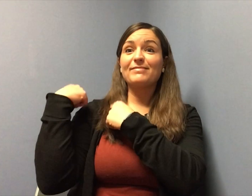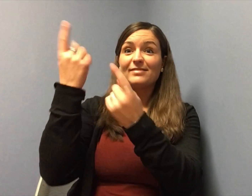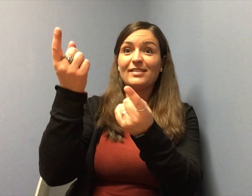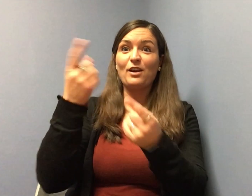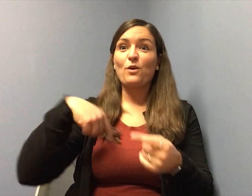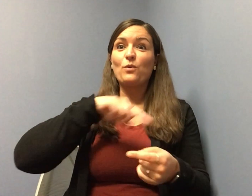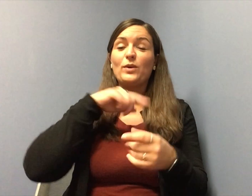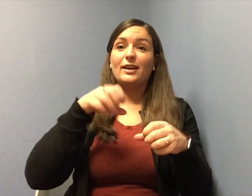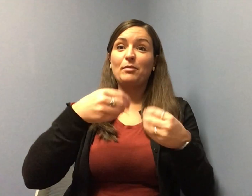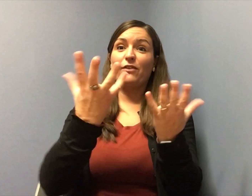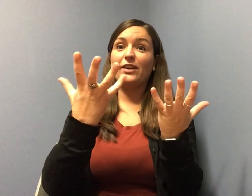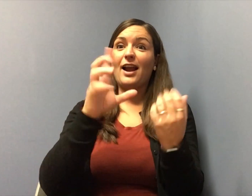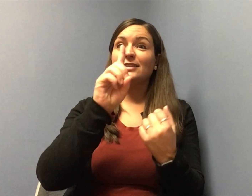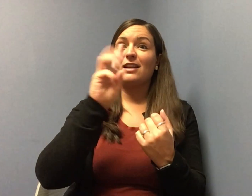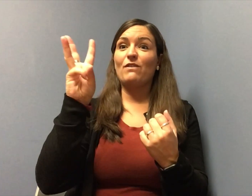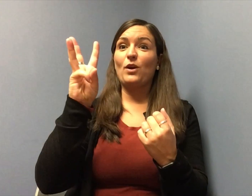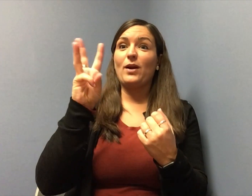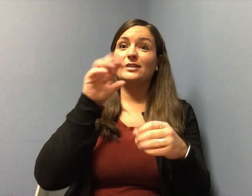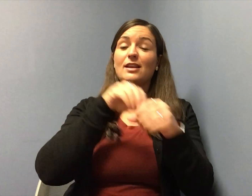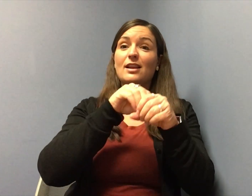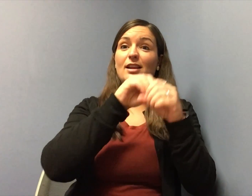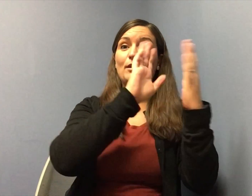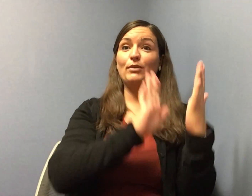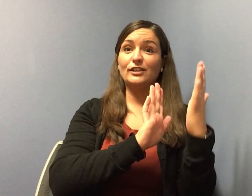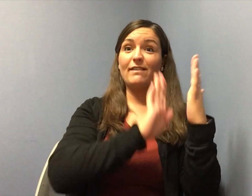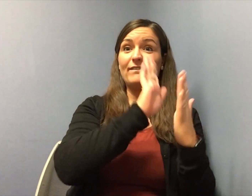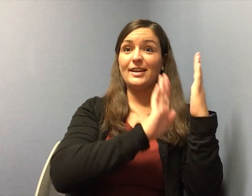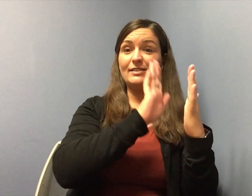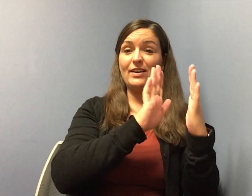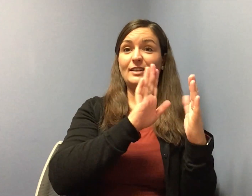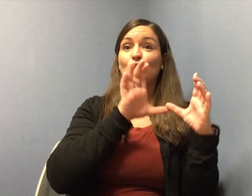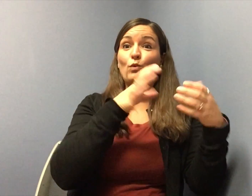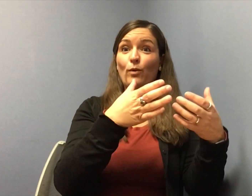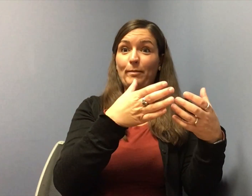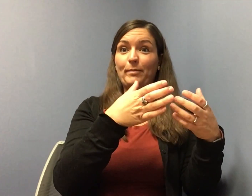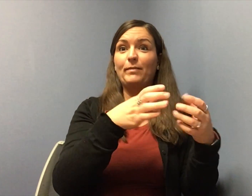In the past, the NCDHR has offered Deaf Weight Wise (DWW) in person with face-to-face groups